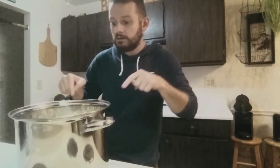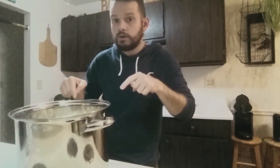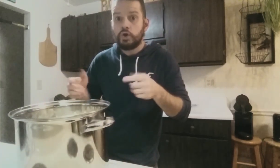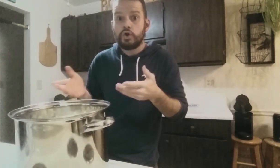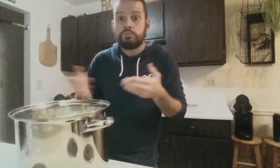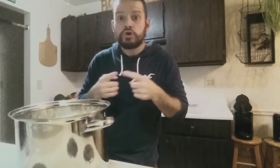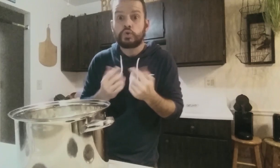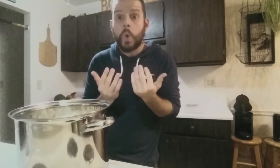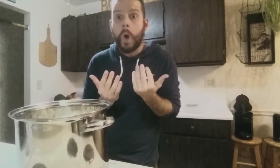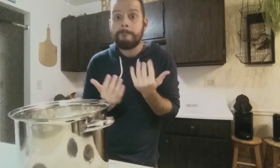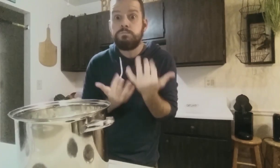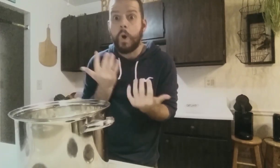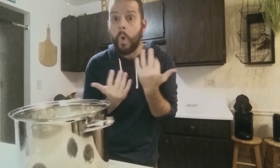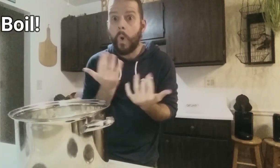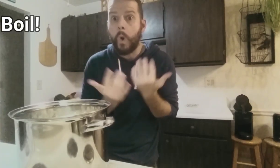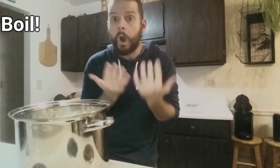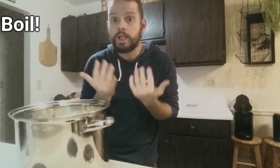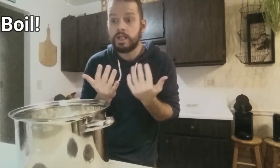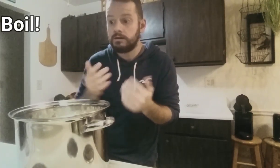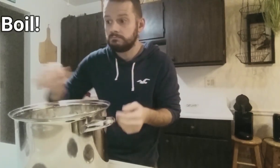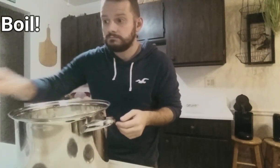Now, you bring it to boil.